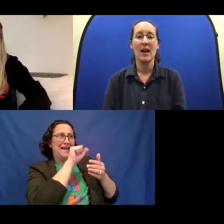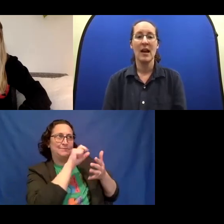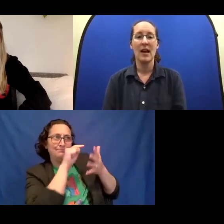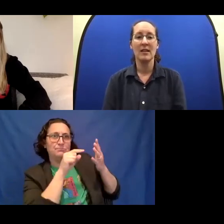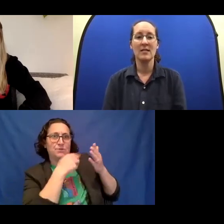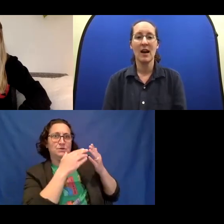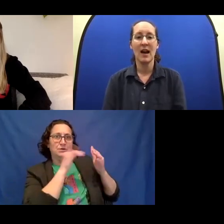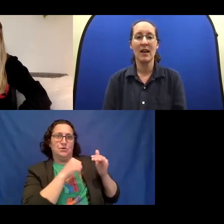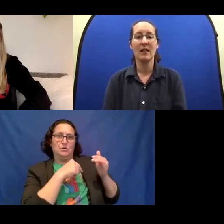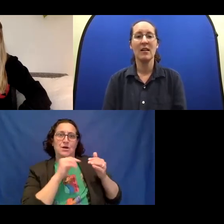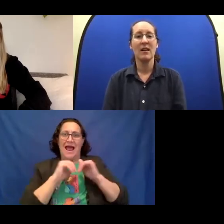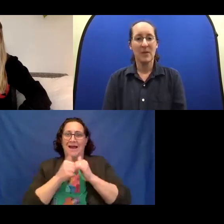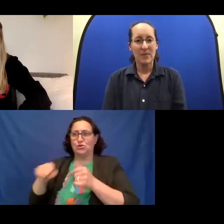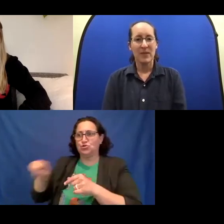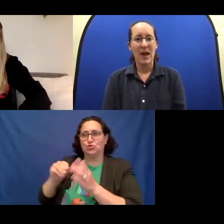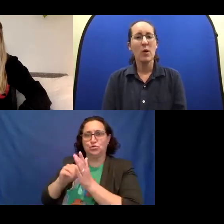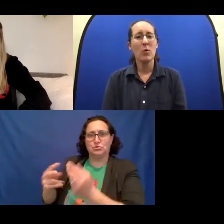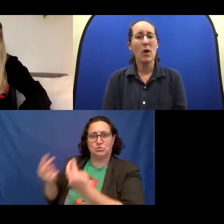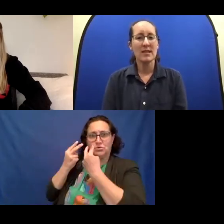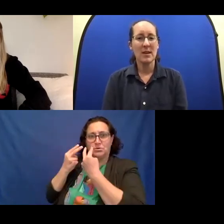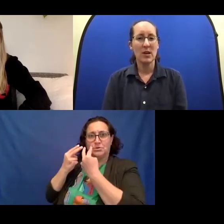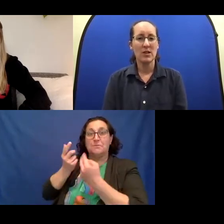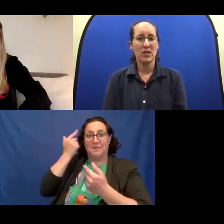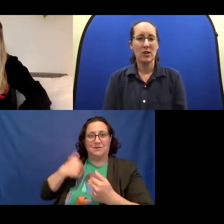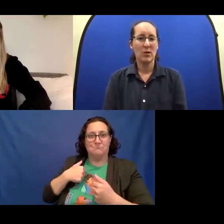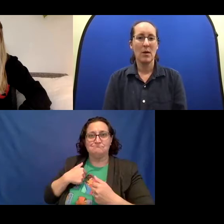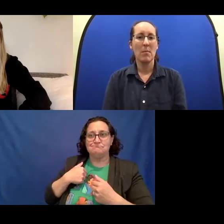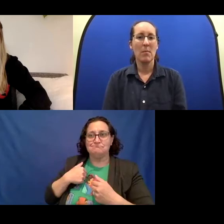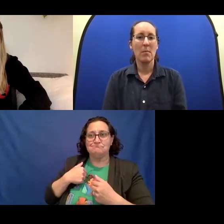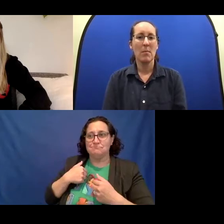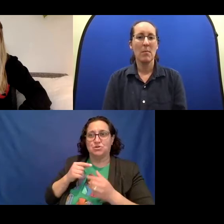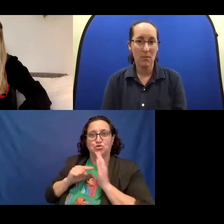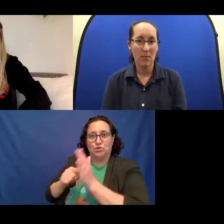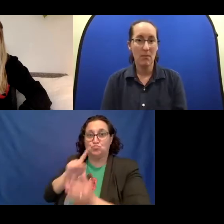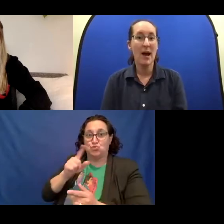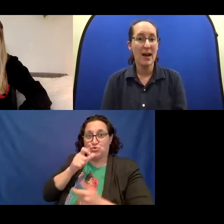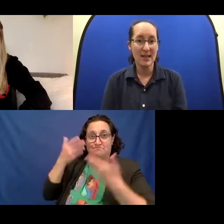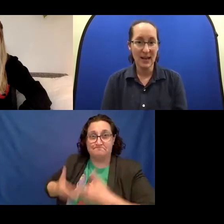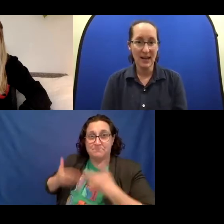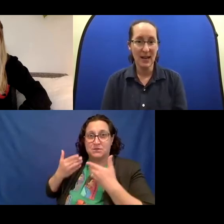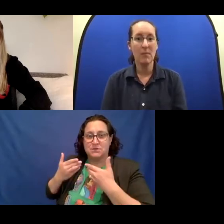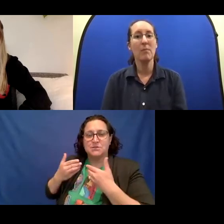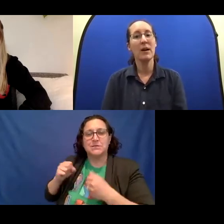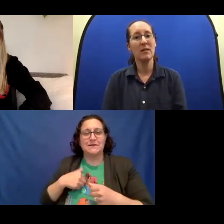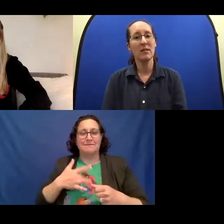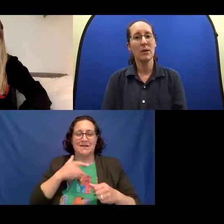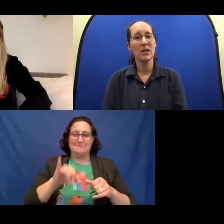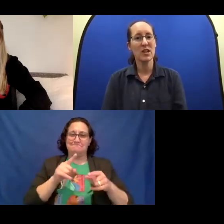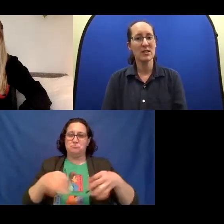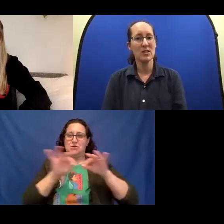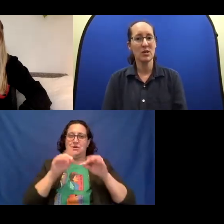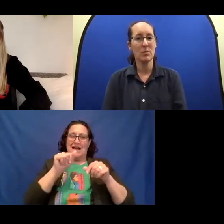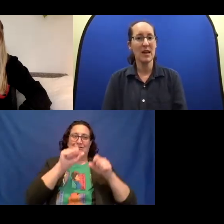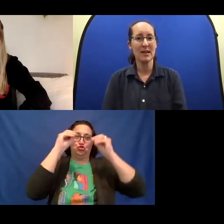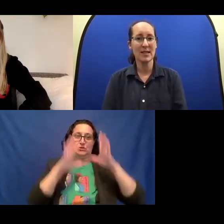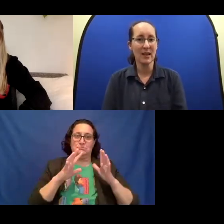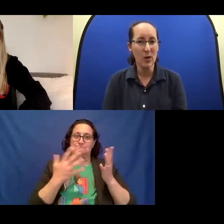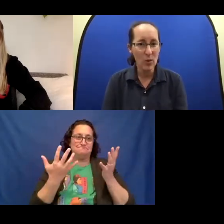and I wouldn't want someone to parse apart my identity, but just to be exactly who I am